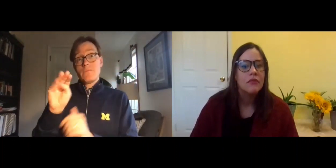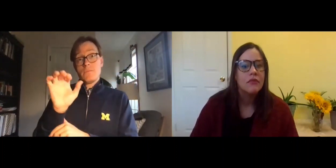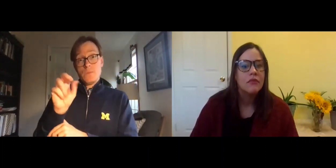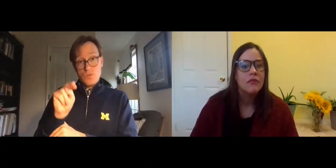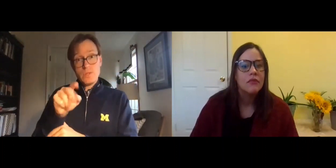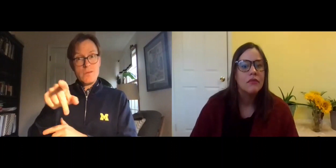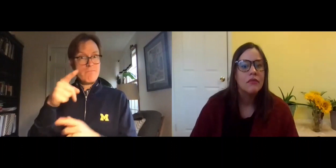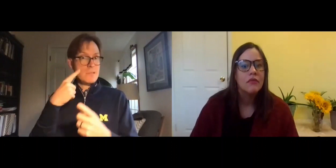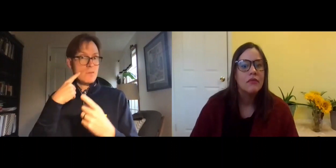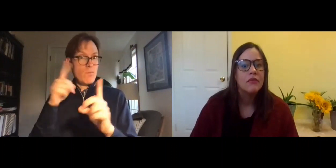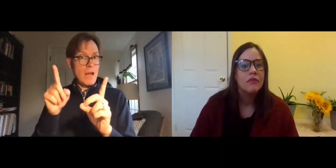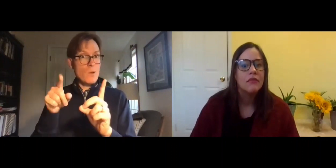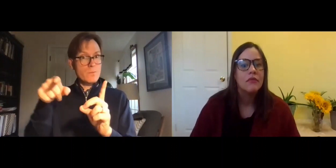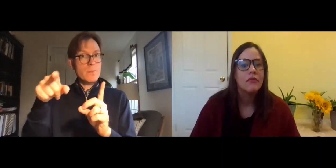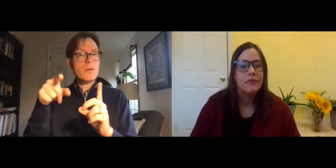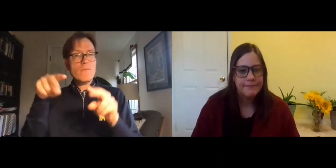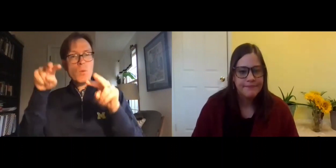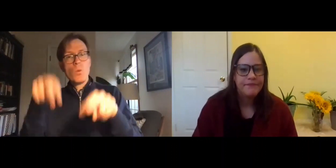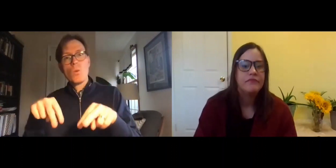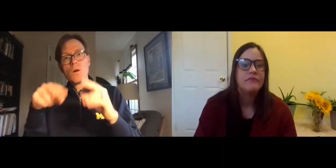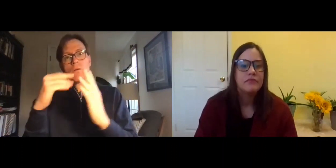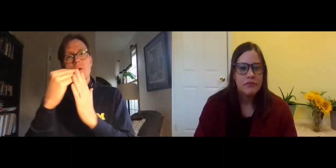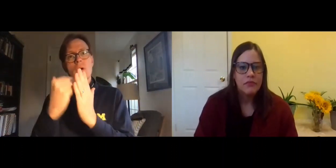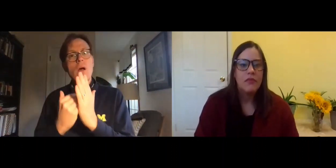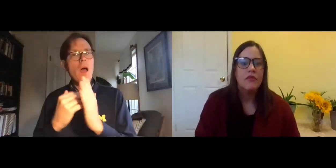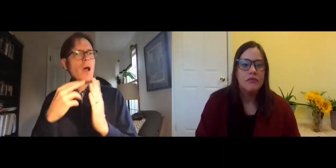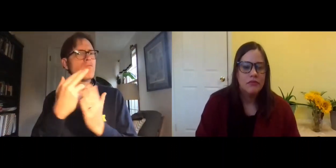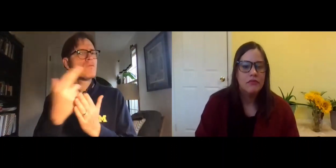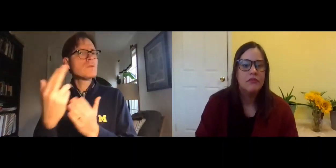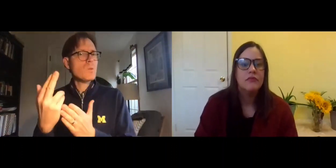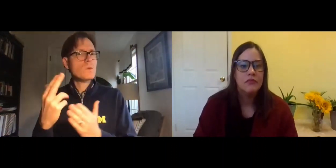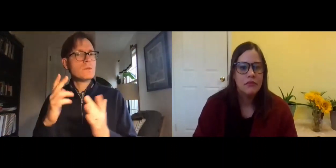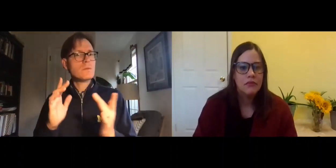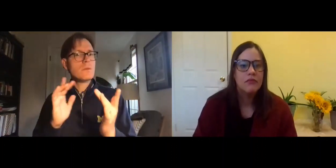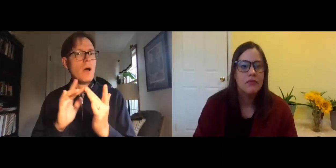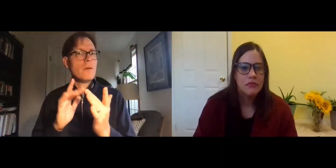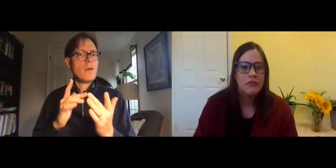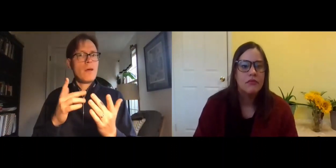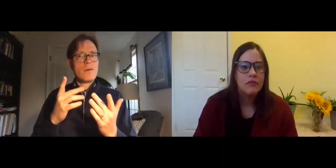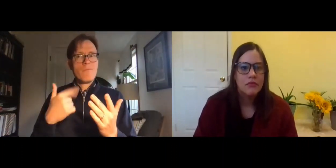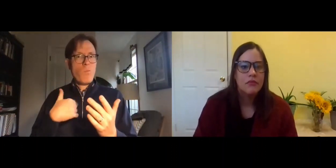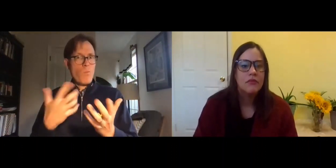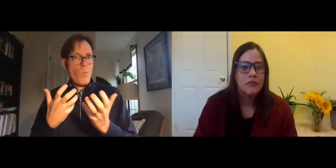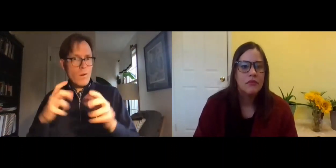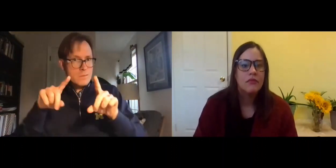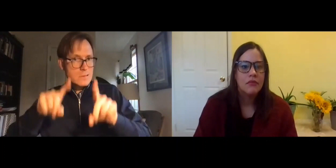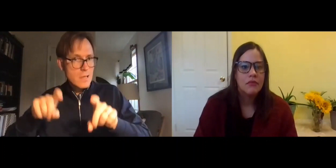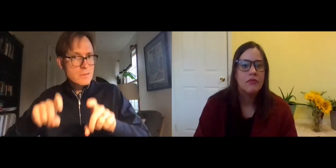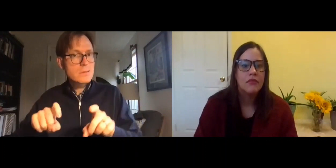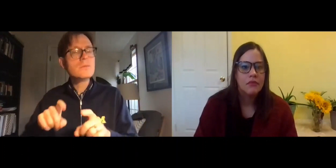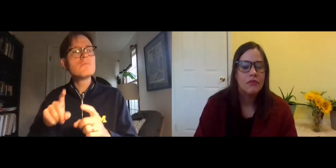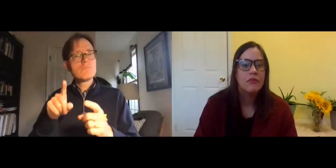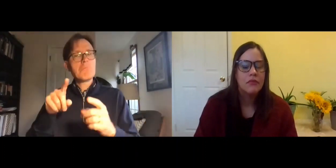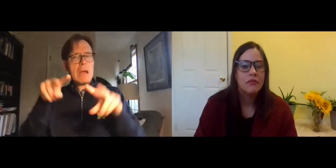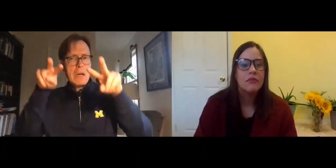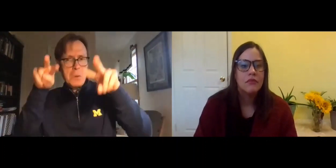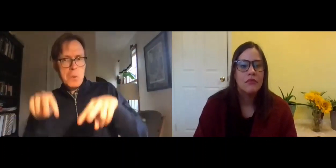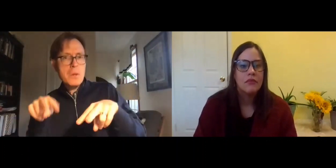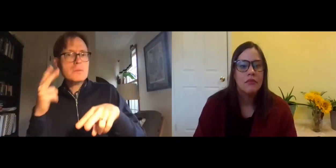you can go. The state of Michigan also has a website that you can look up some online resources or local